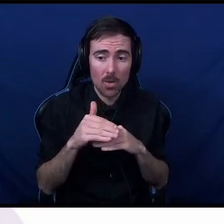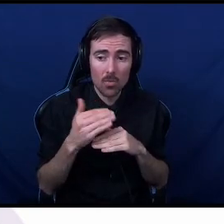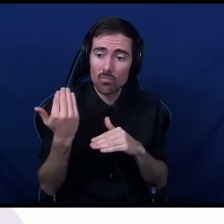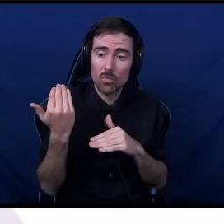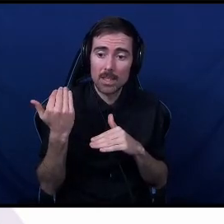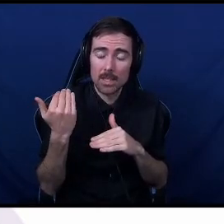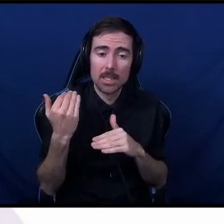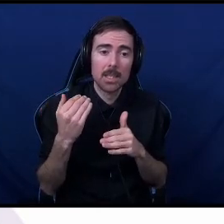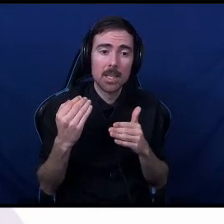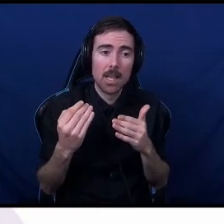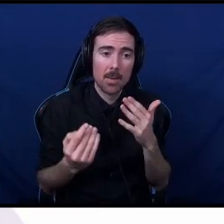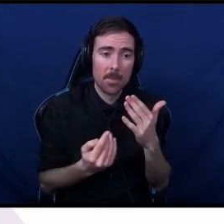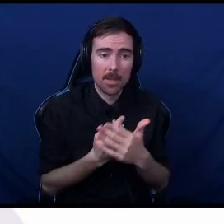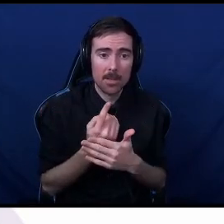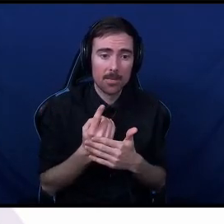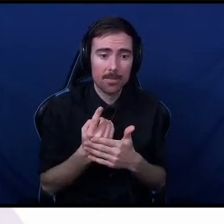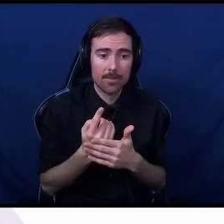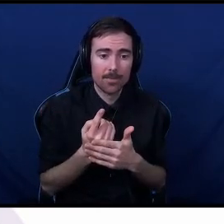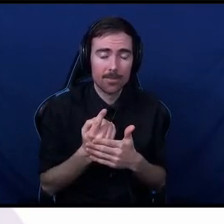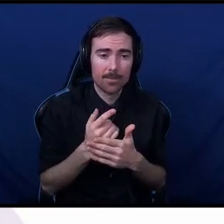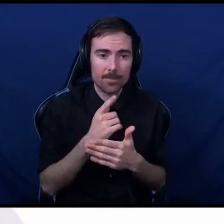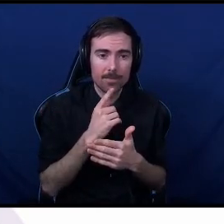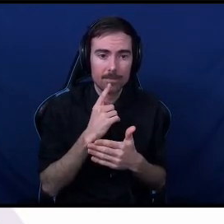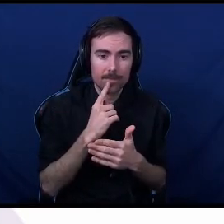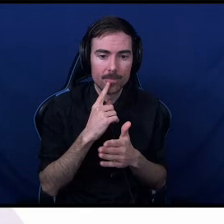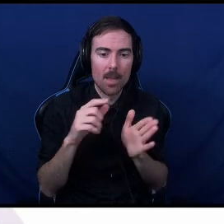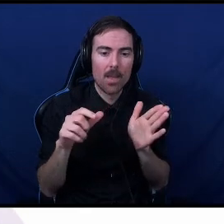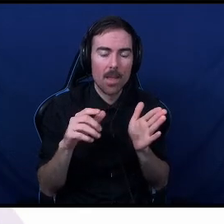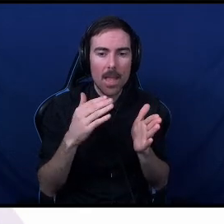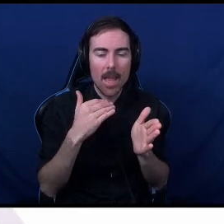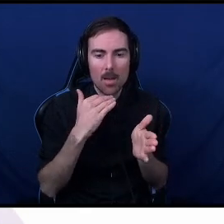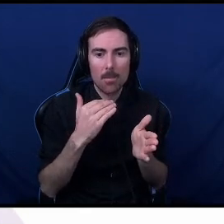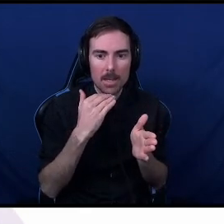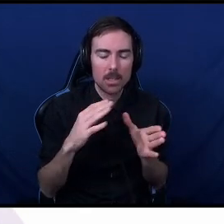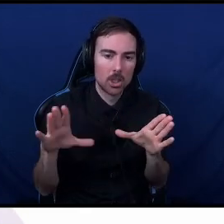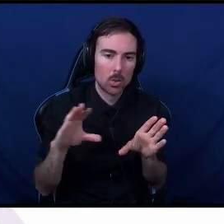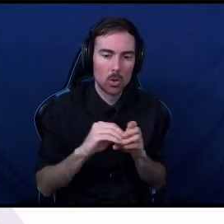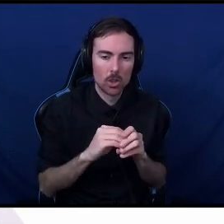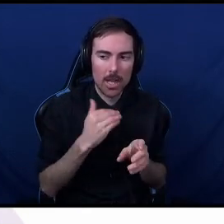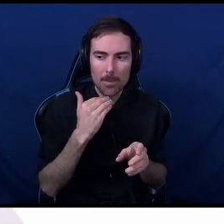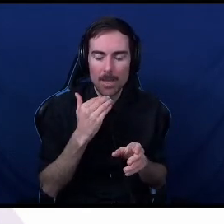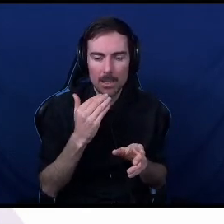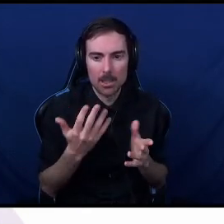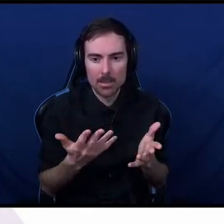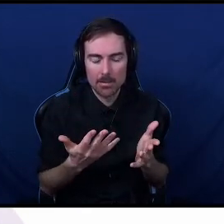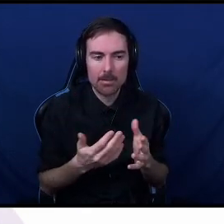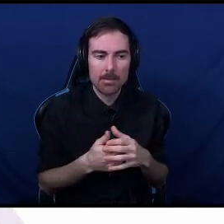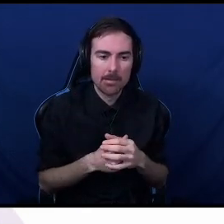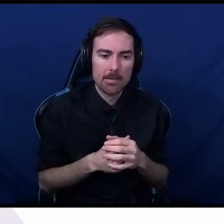that I had been part of was the cost of inclusion, right? And if you were to look at the spectrum of what we say about